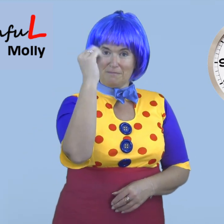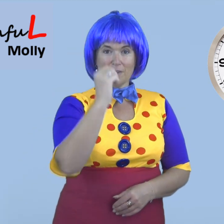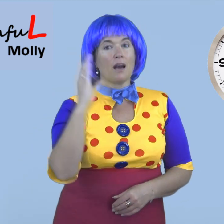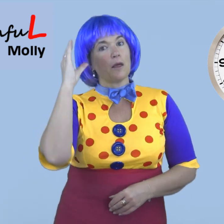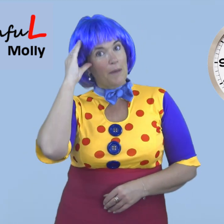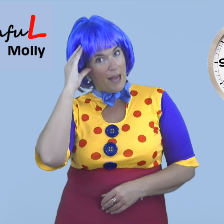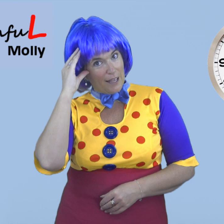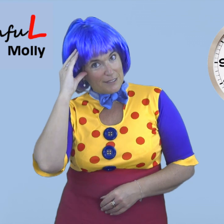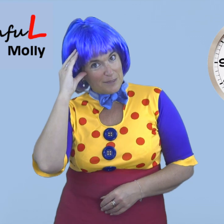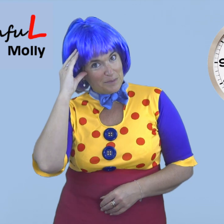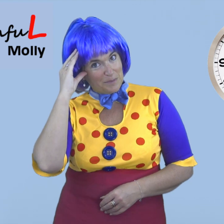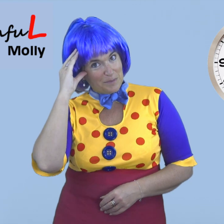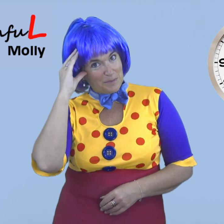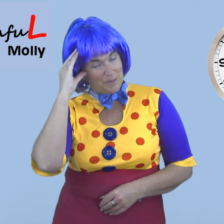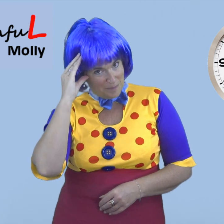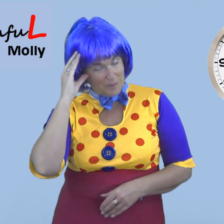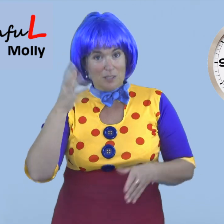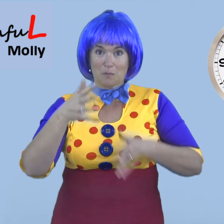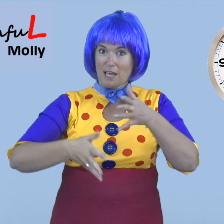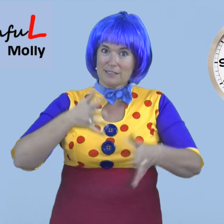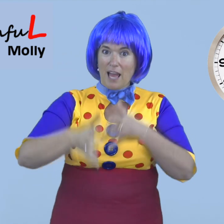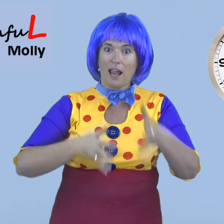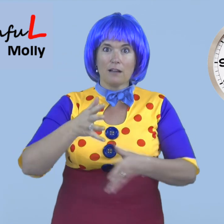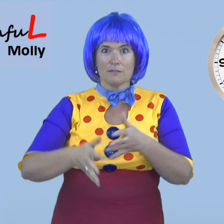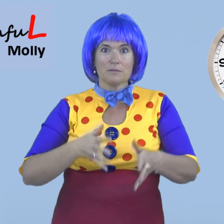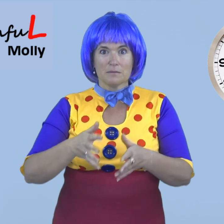Bedtime In BSL